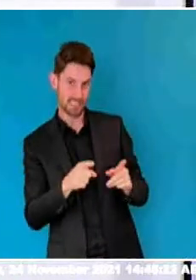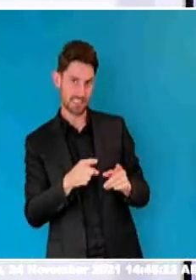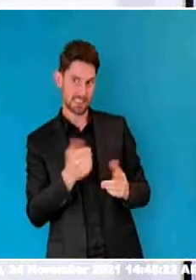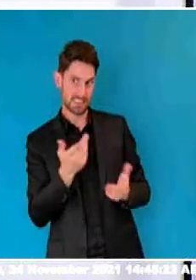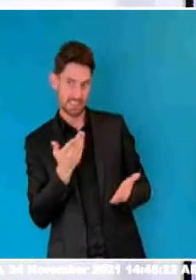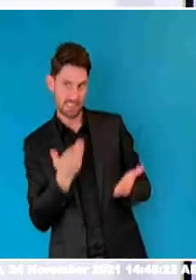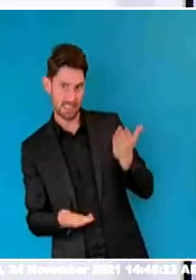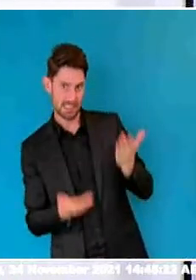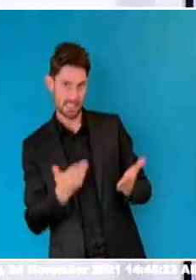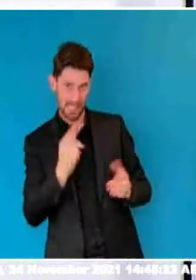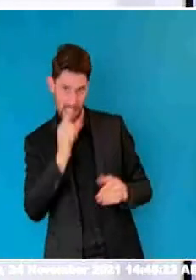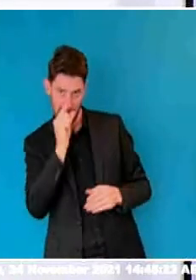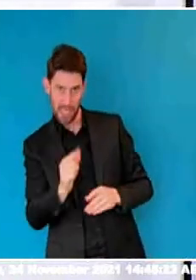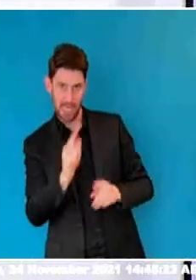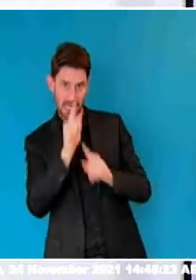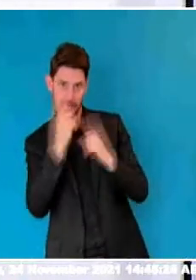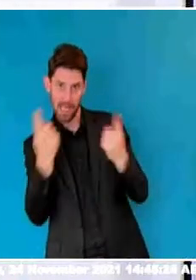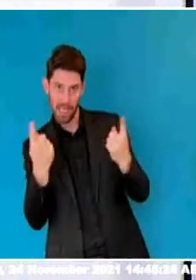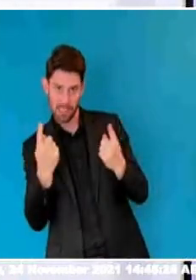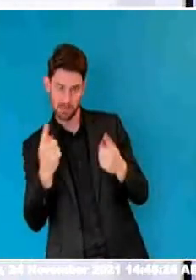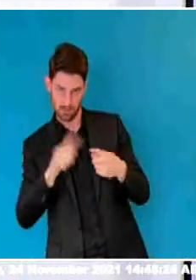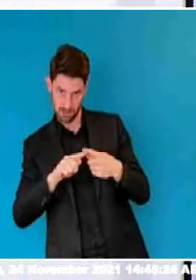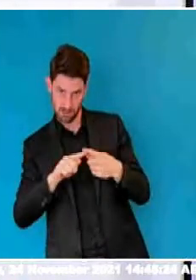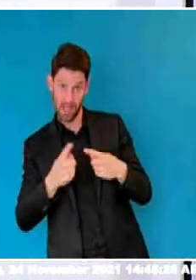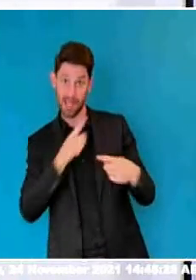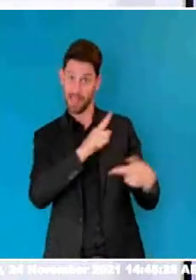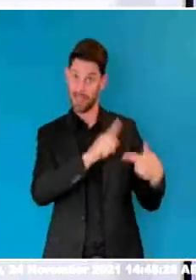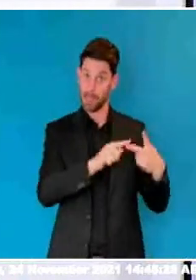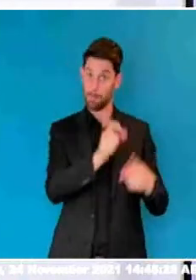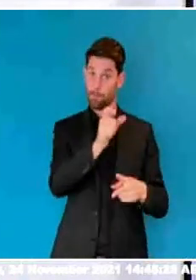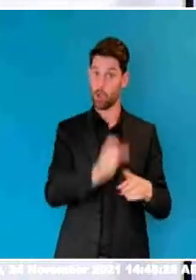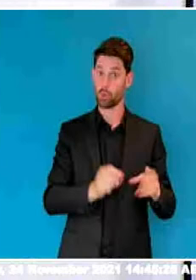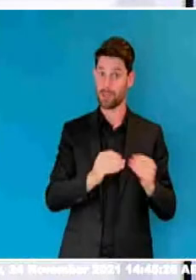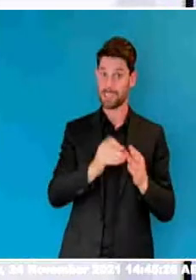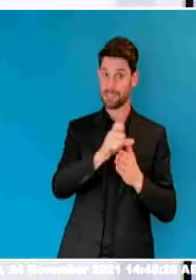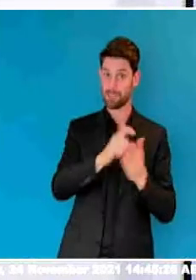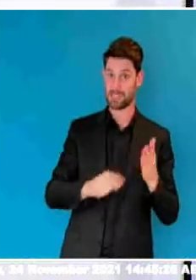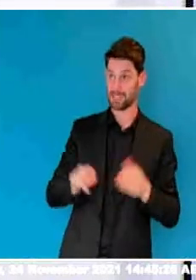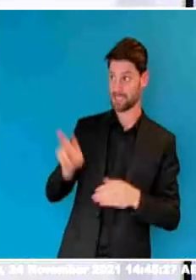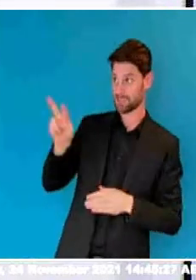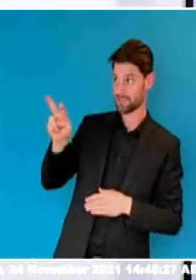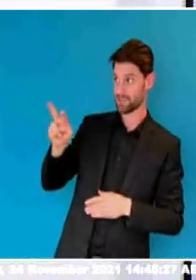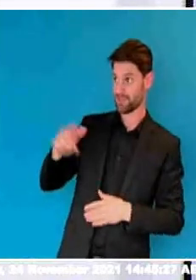to which a person with disability feels safe to disclose or identify as a person with